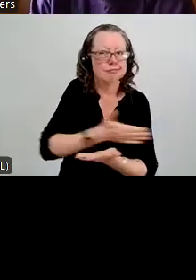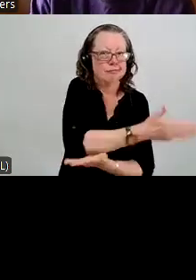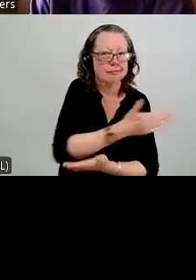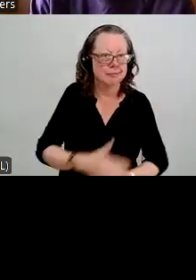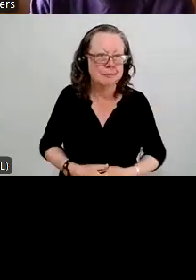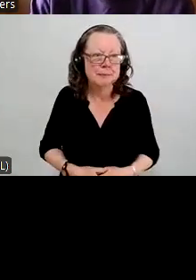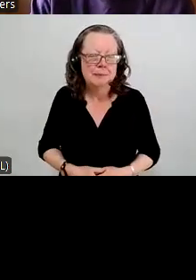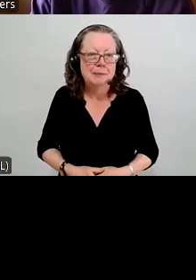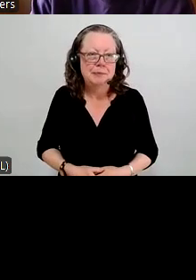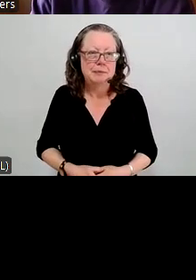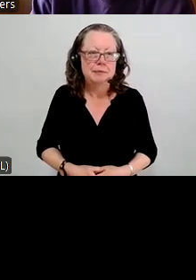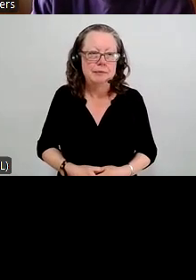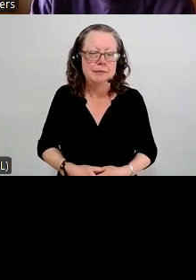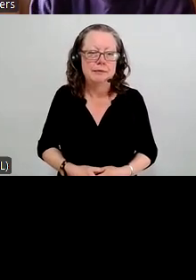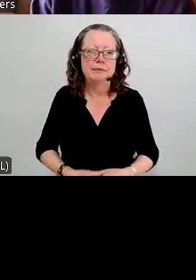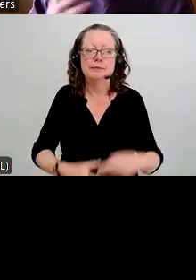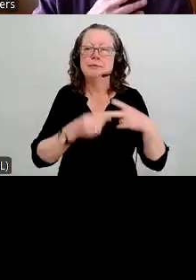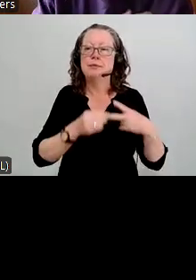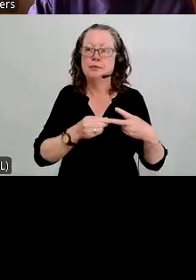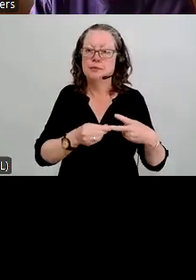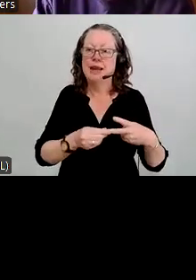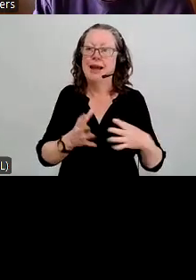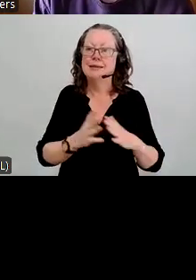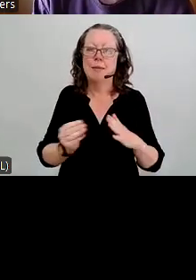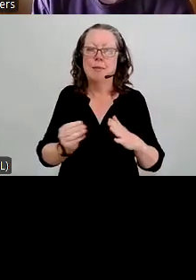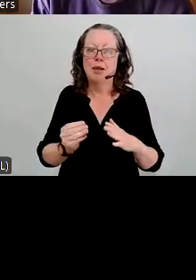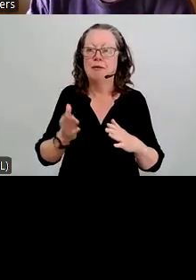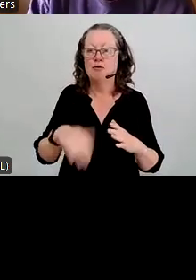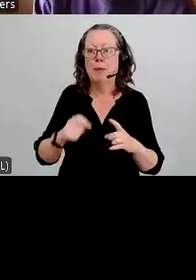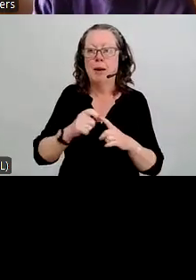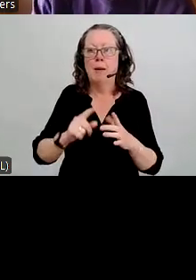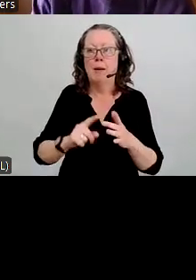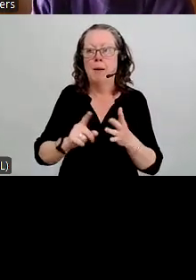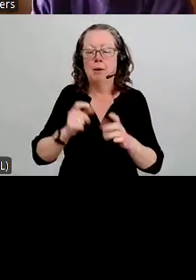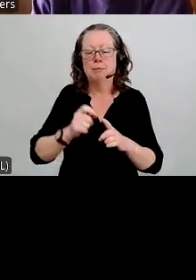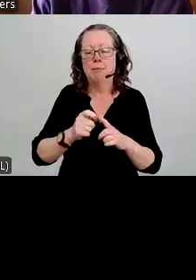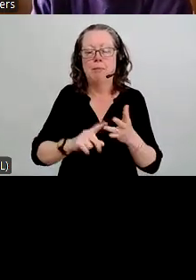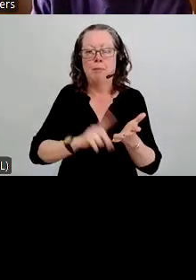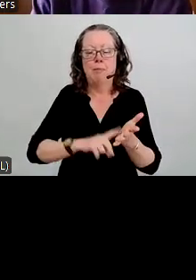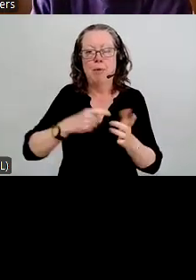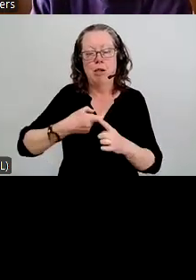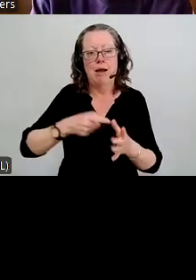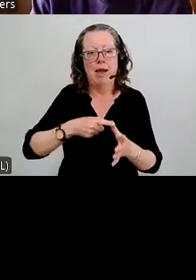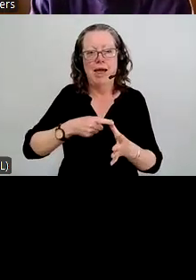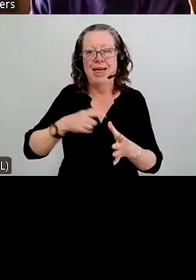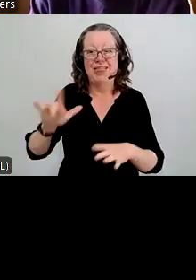Another example is Polka Theatre that I've worked with over the last year. I was on their website.